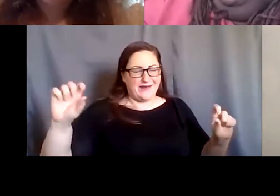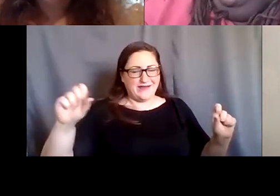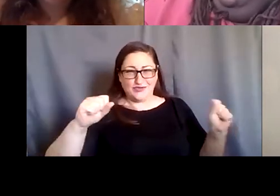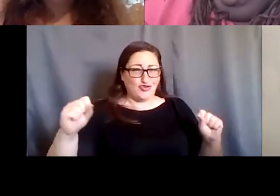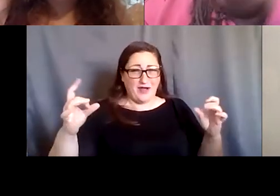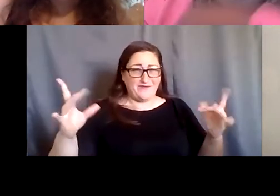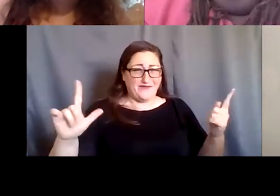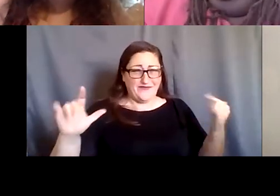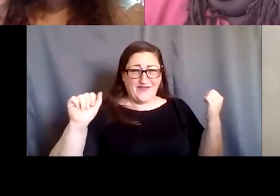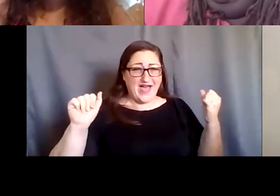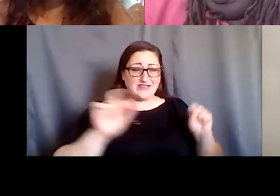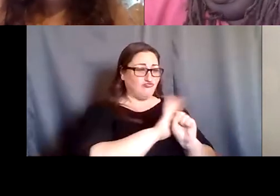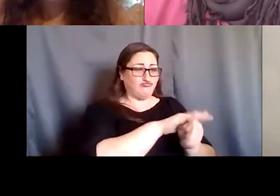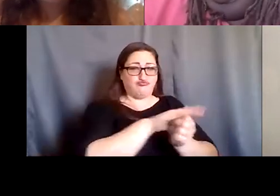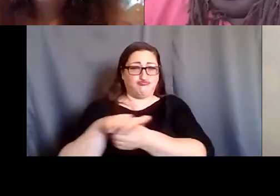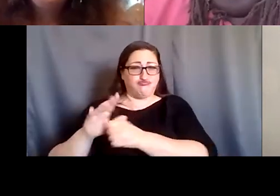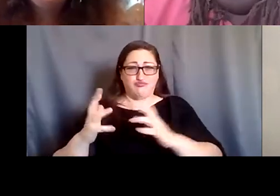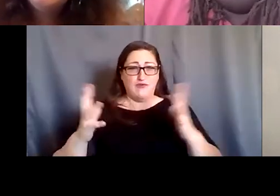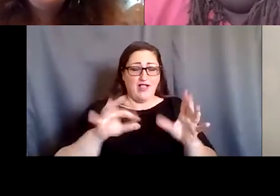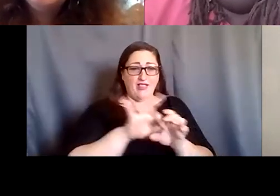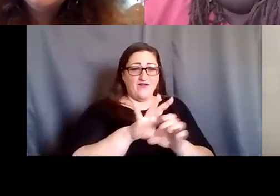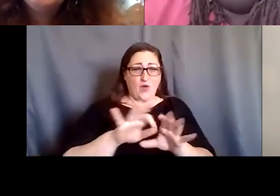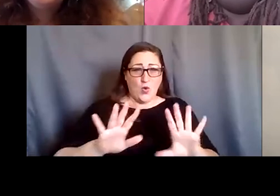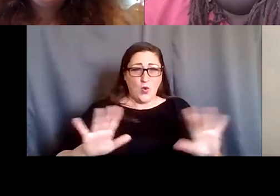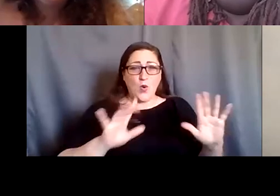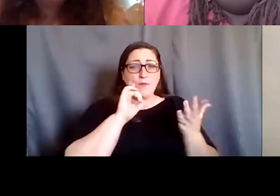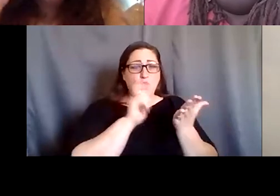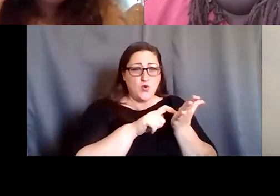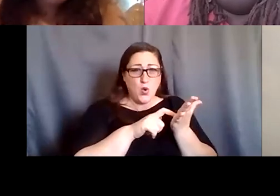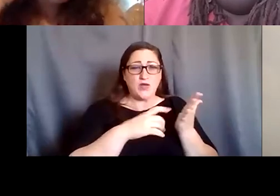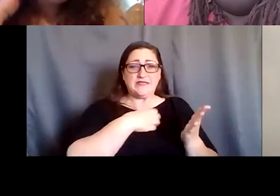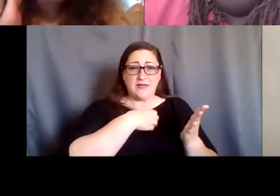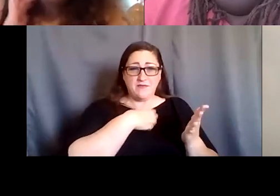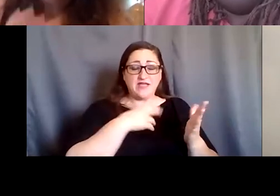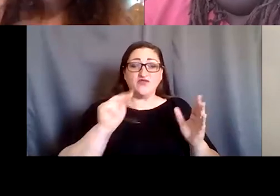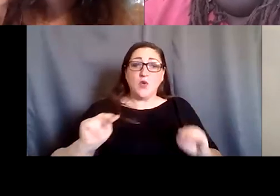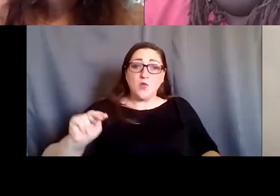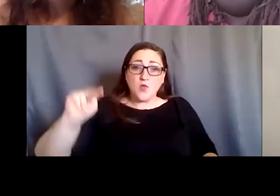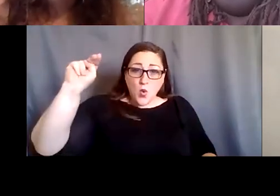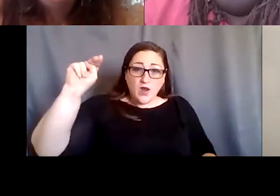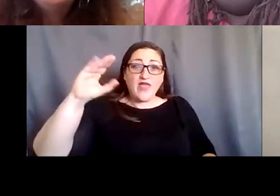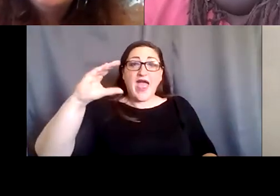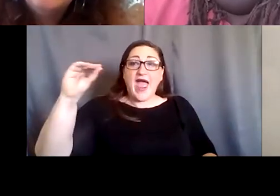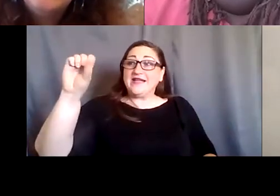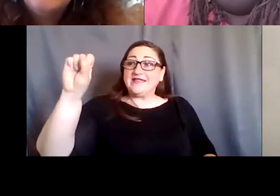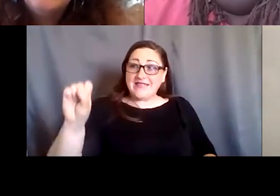I hear a lot of the same complaints from our advocates in North and South Dakota as I do in those states that we talk about all the time.